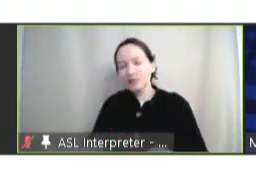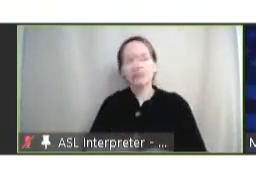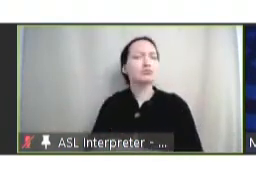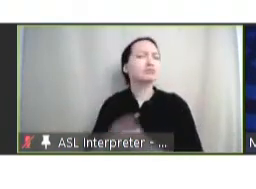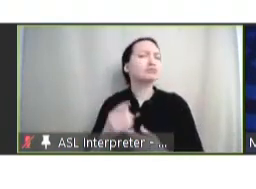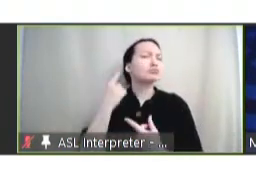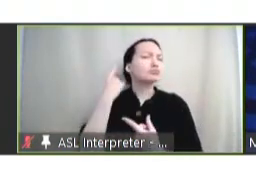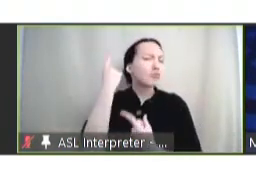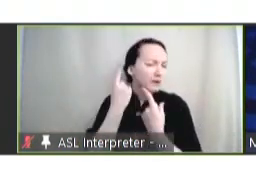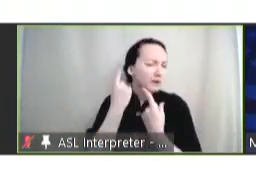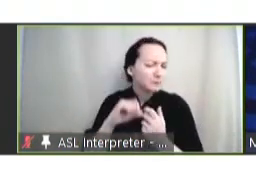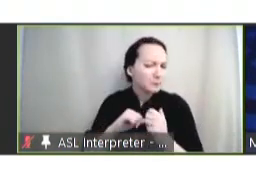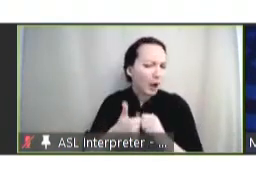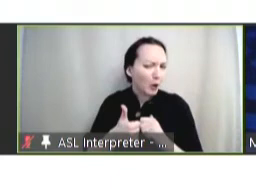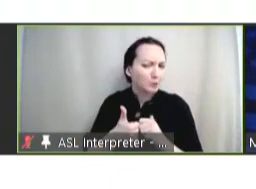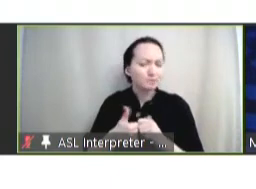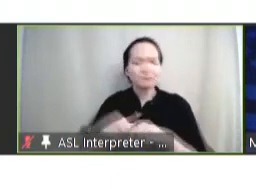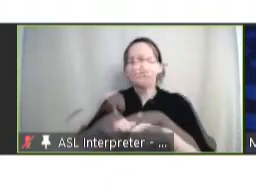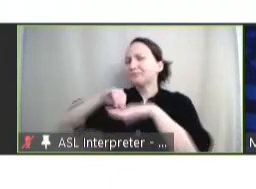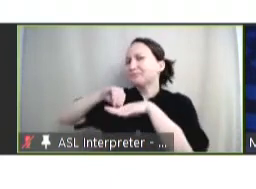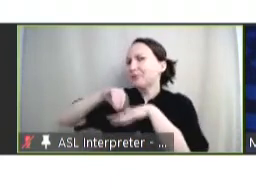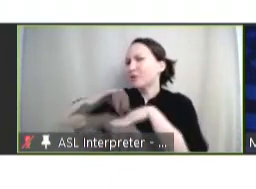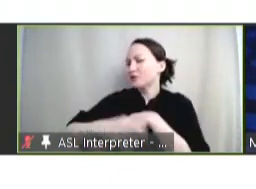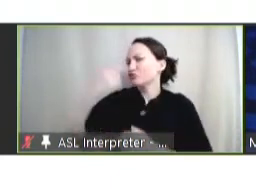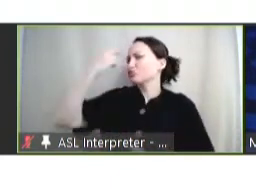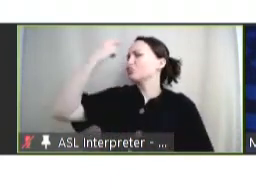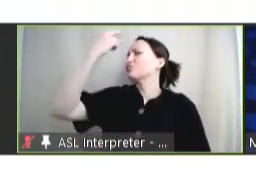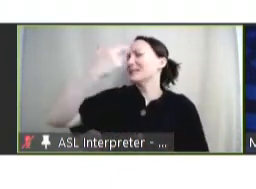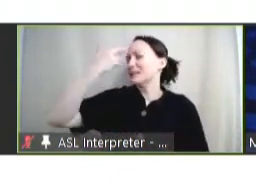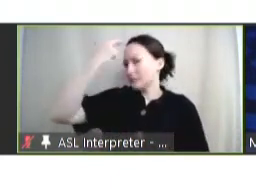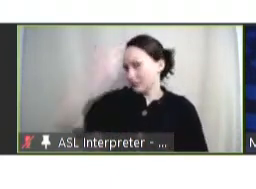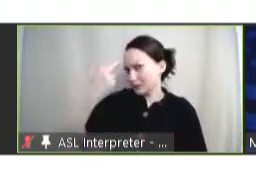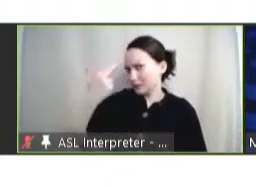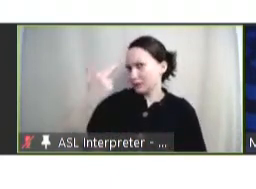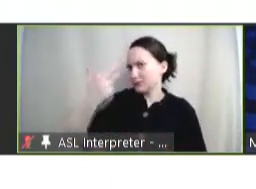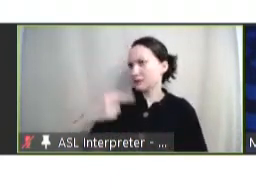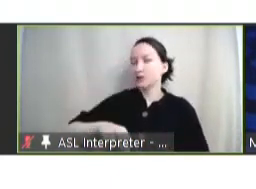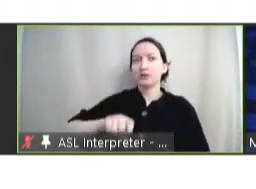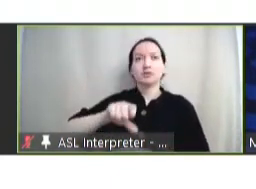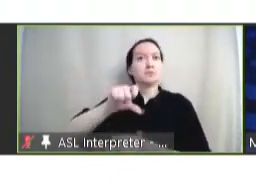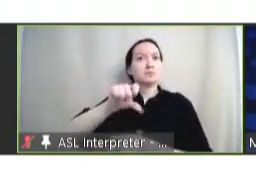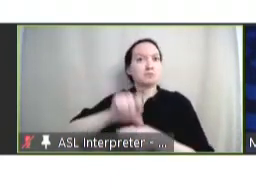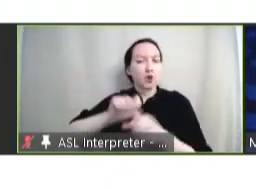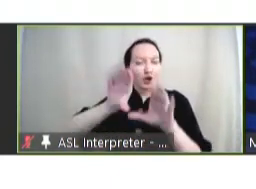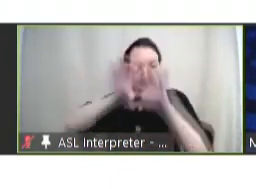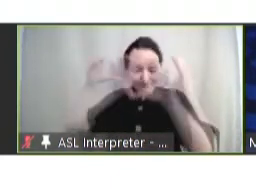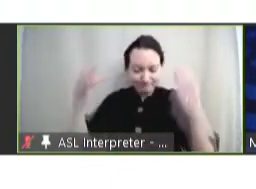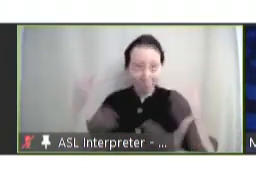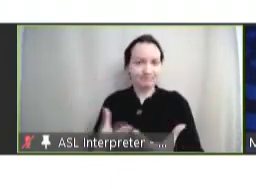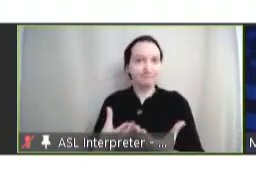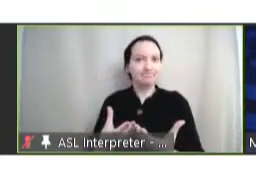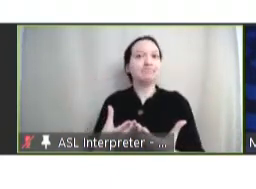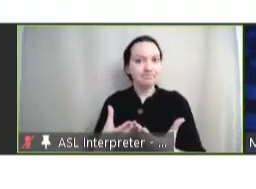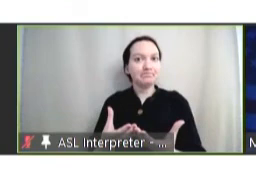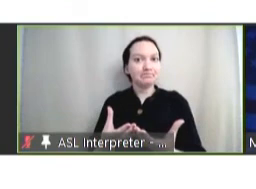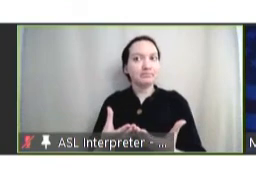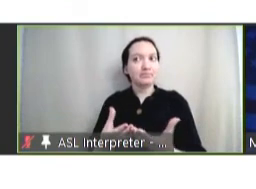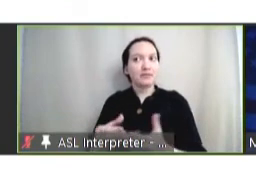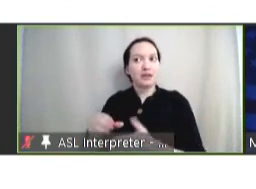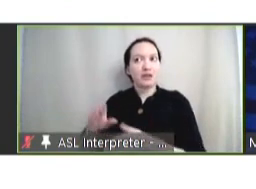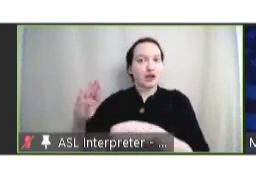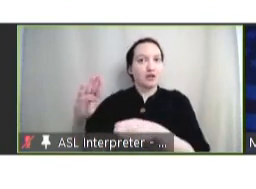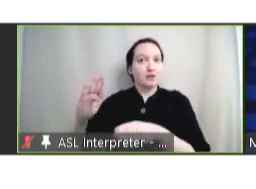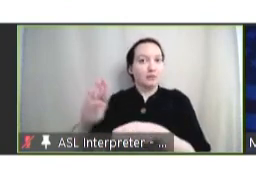sort of influences the rationale for the workplace and the employers in